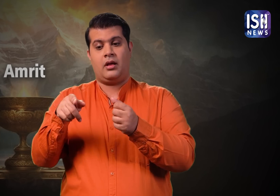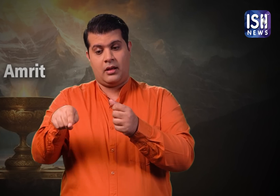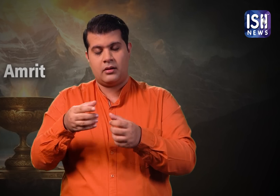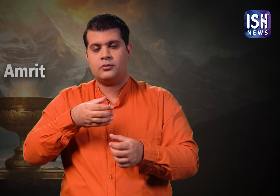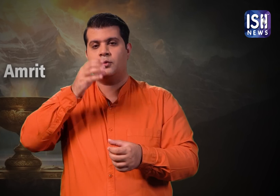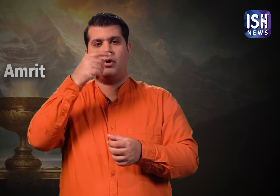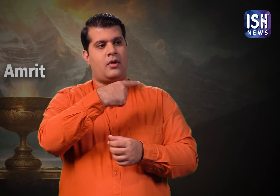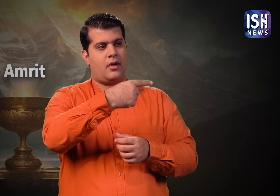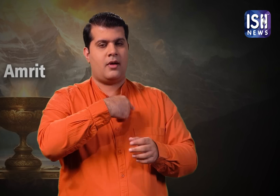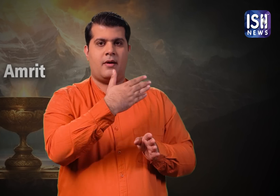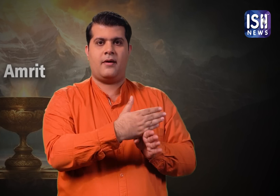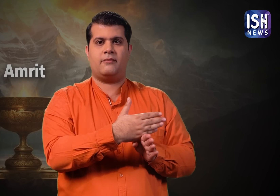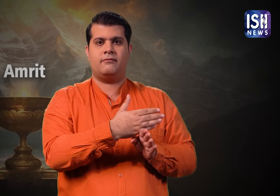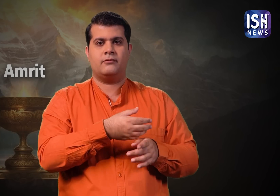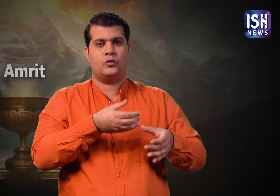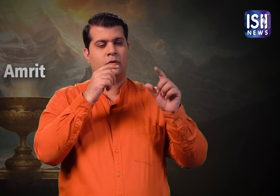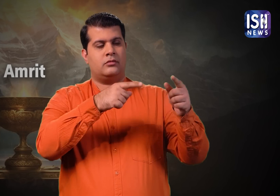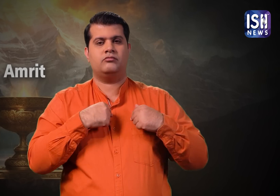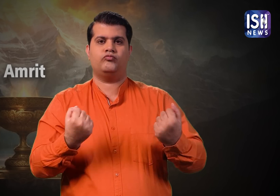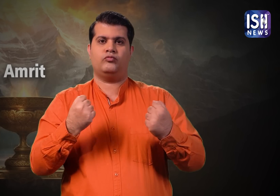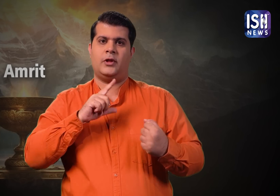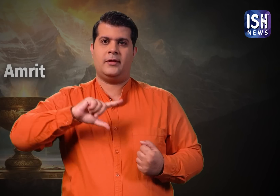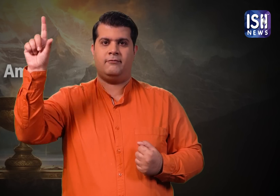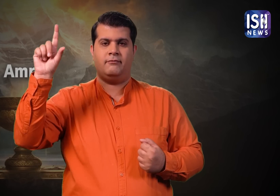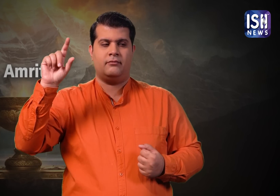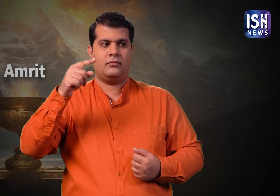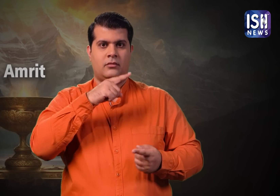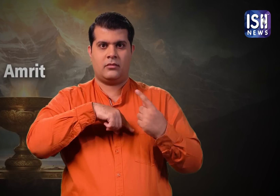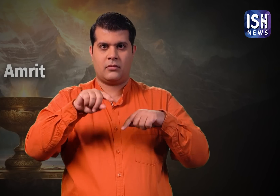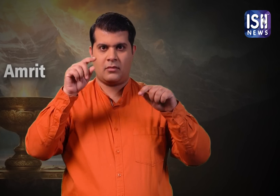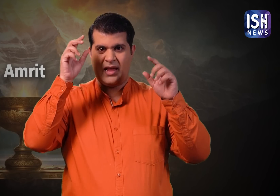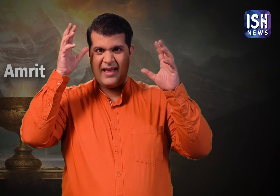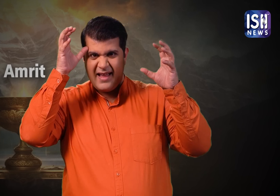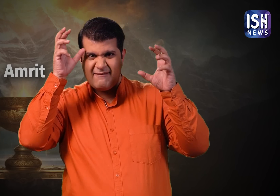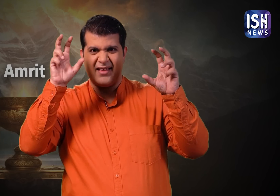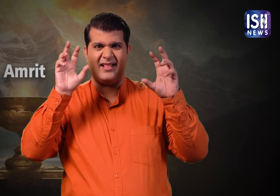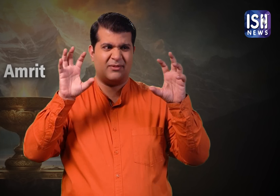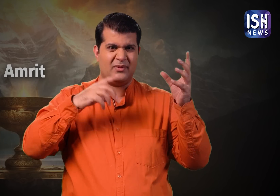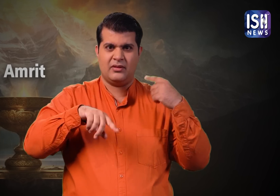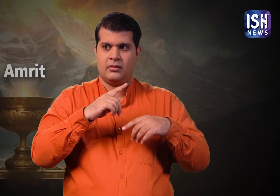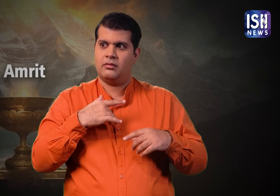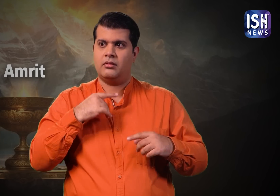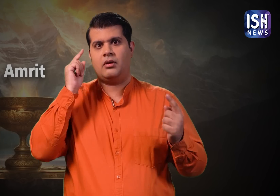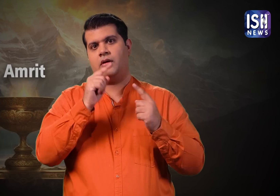they will share the Amrit with the Asuras. The Asuras agreed to it.